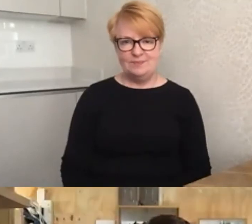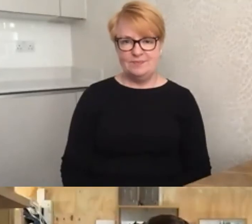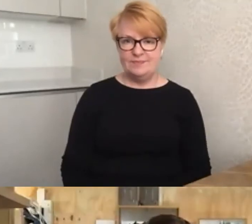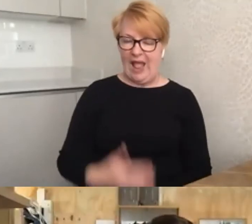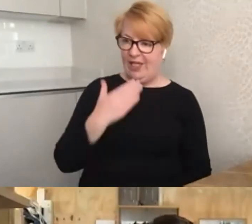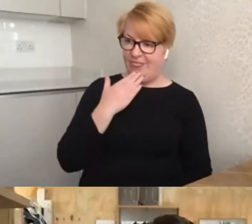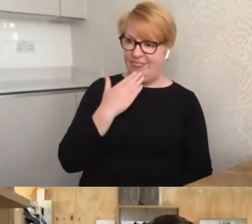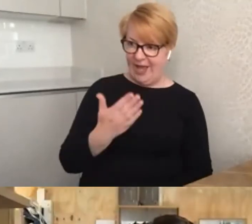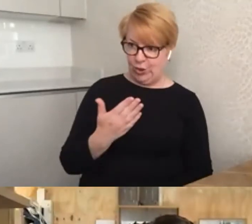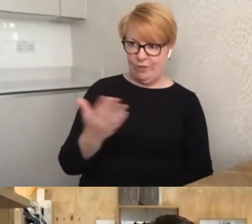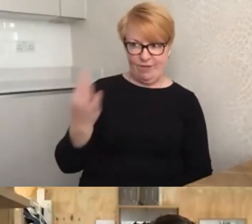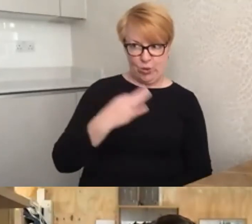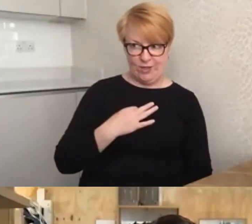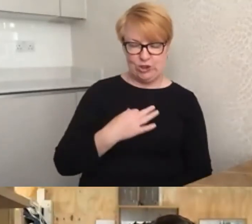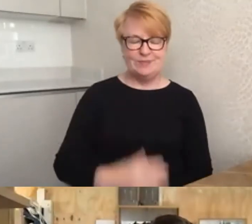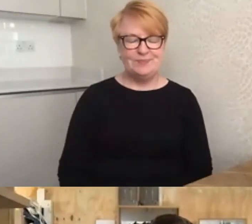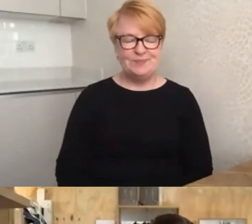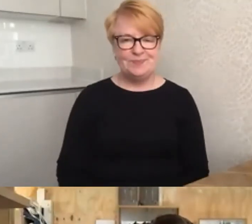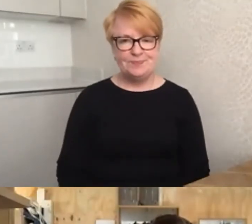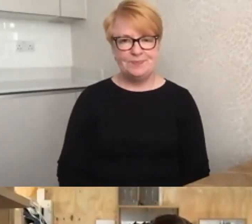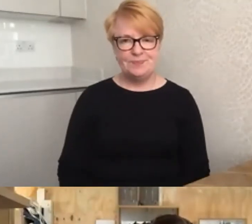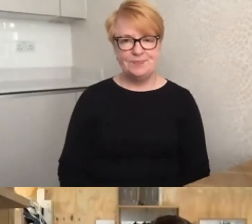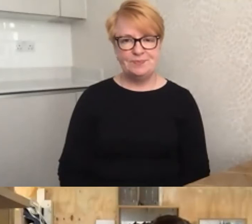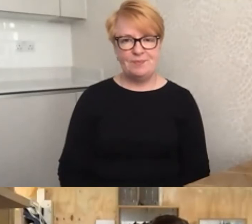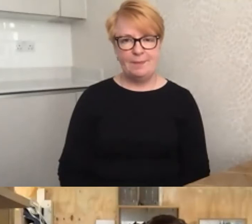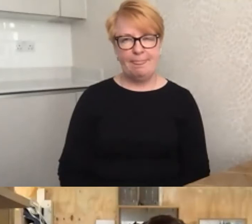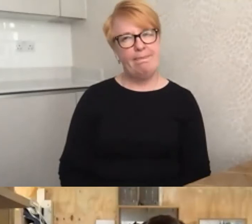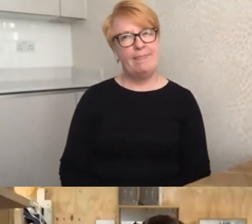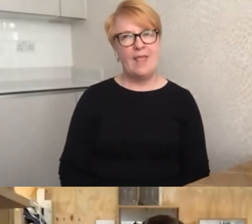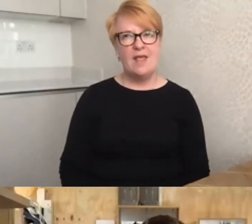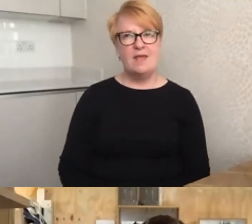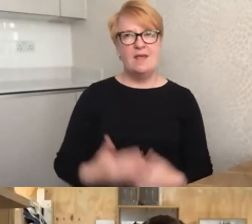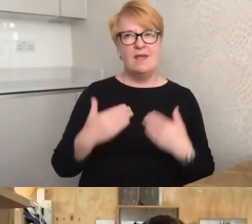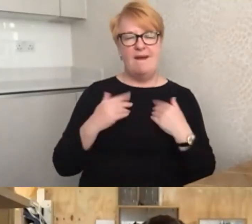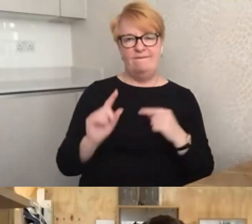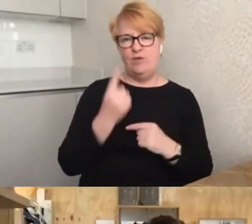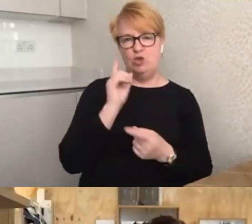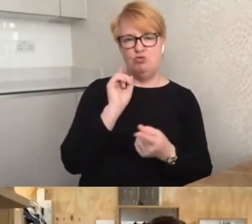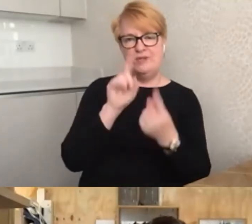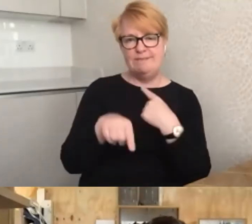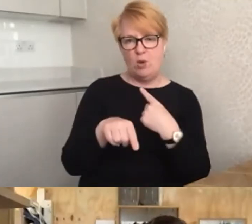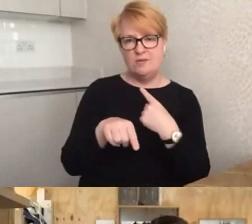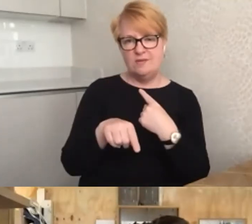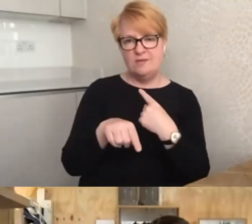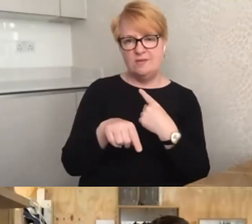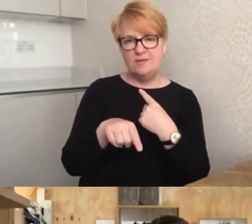has asked that question. I suppose my first response to that is what is power?